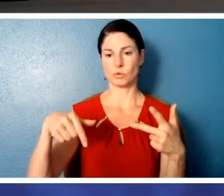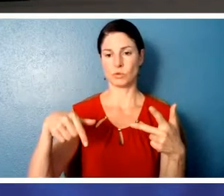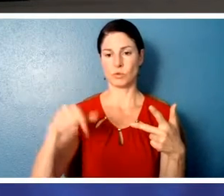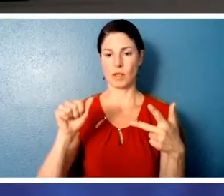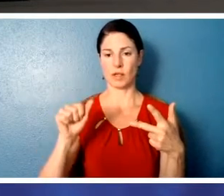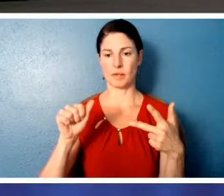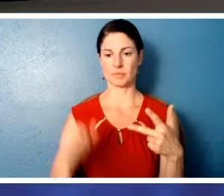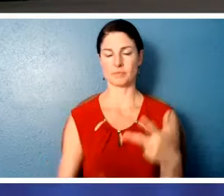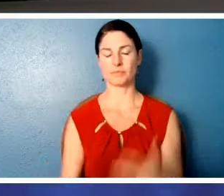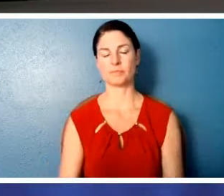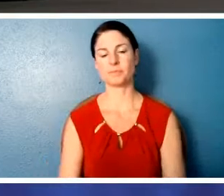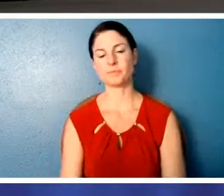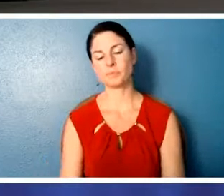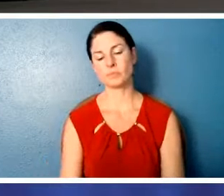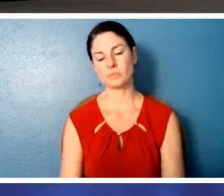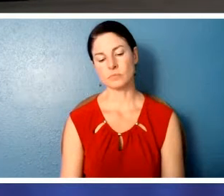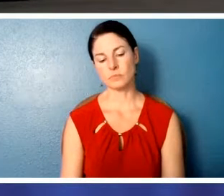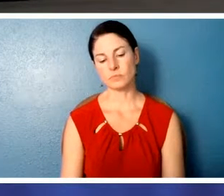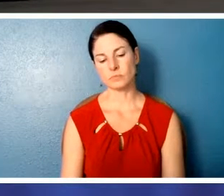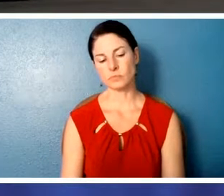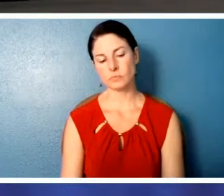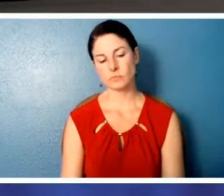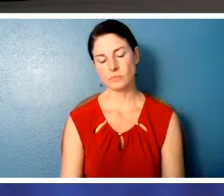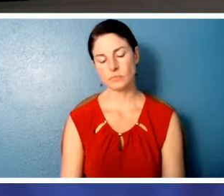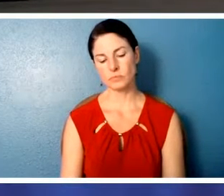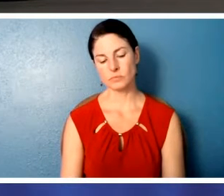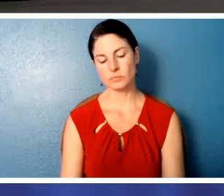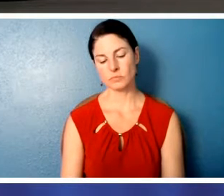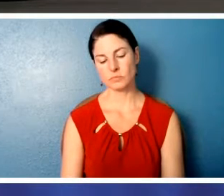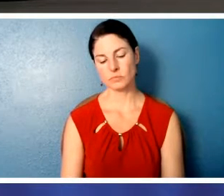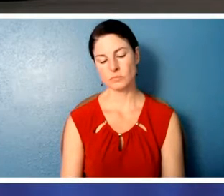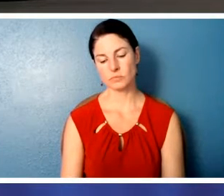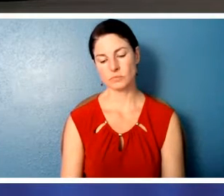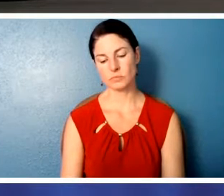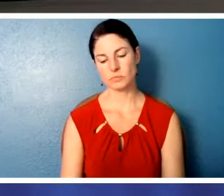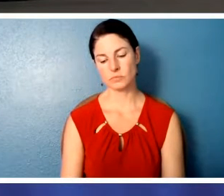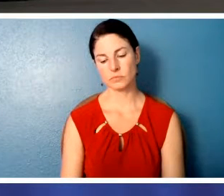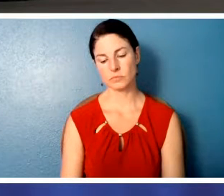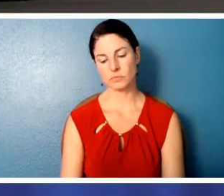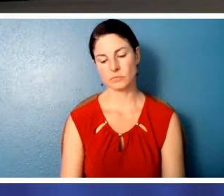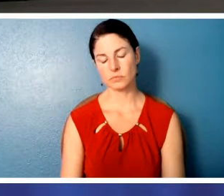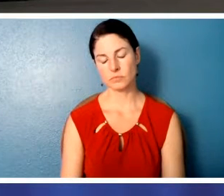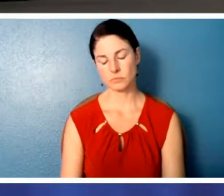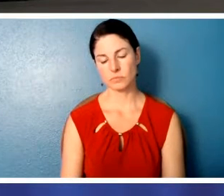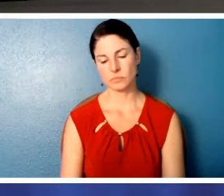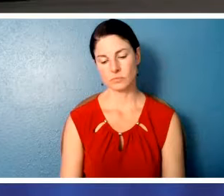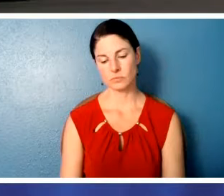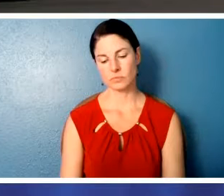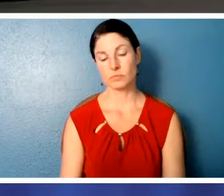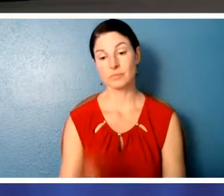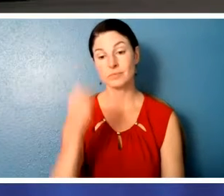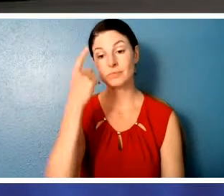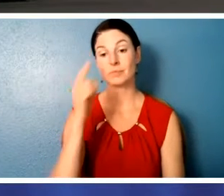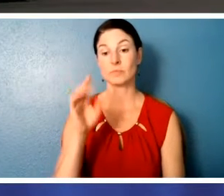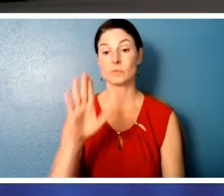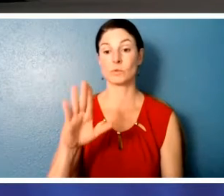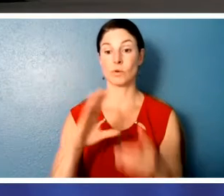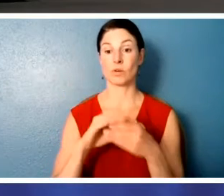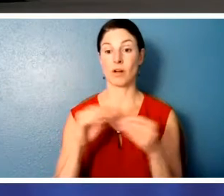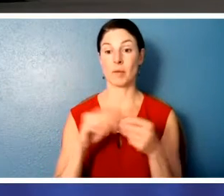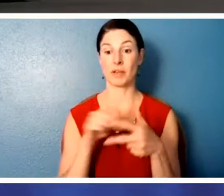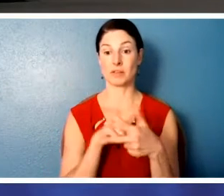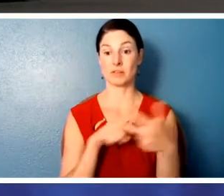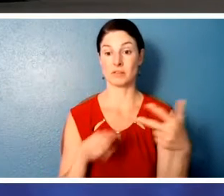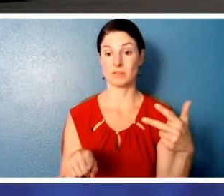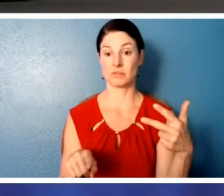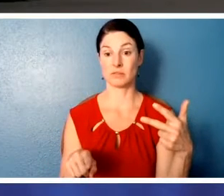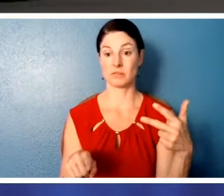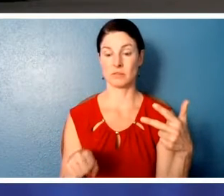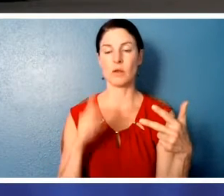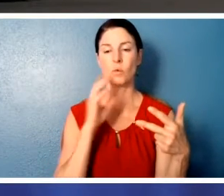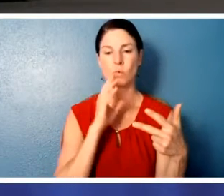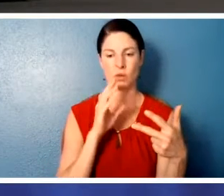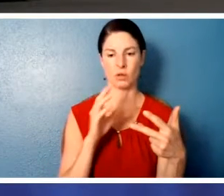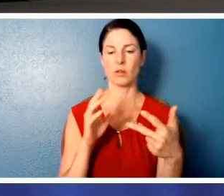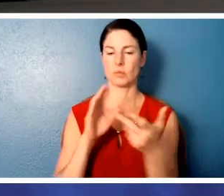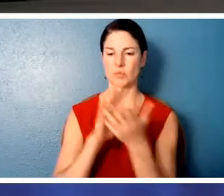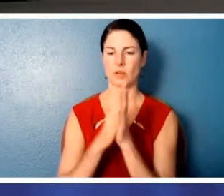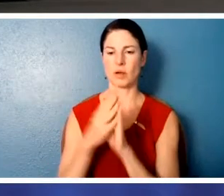It is important to note that any phone comments or questions or comments submitted through zoom will become part of the official public record and posted to our redistricting website.